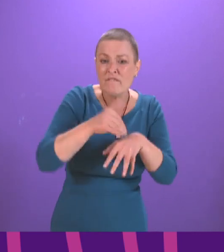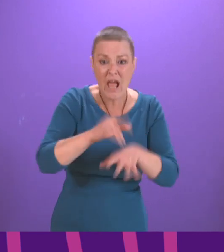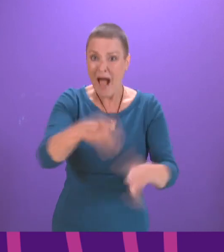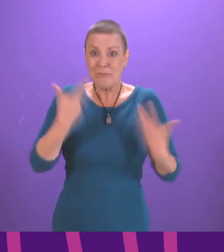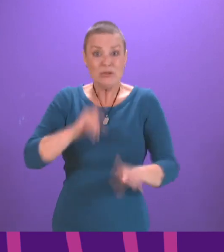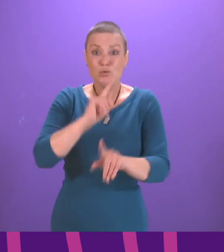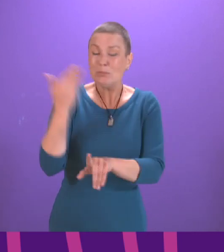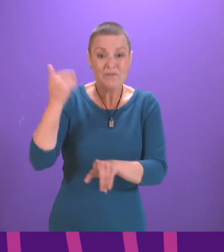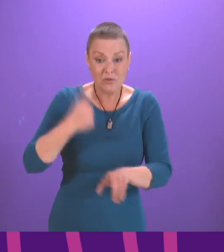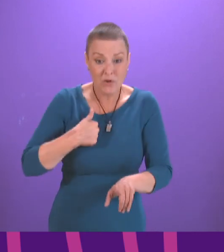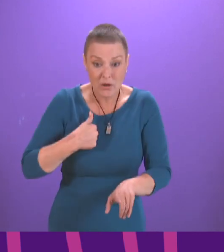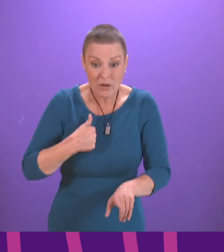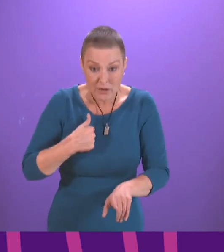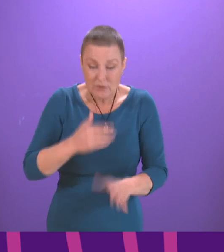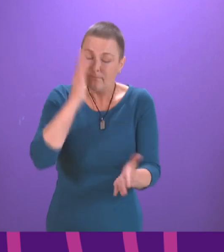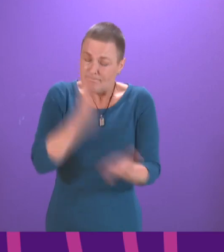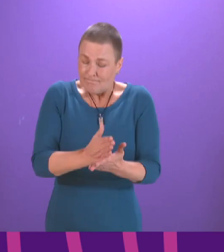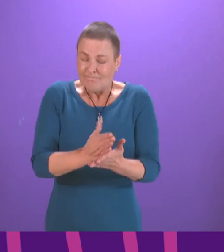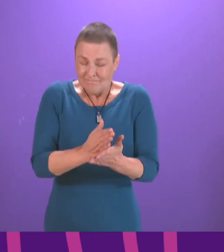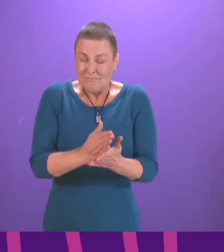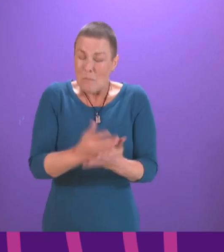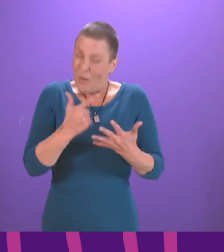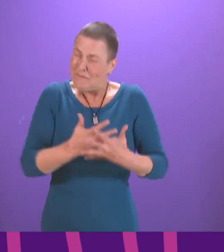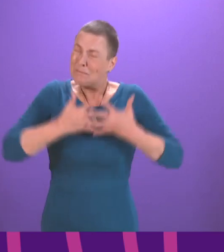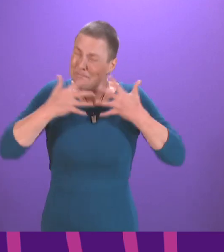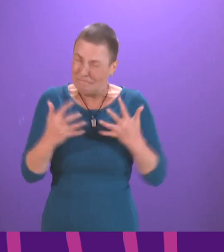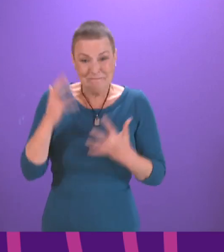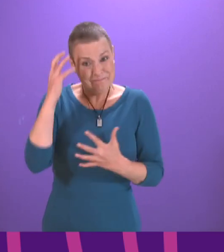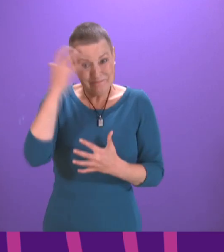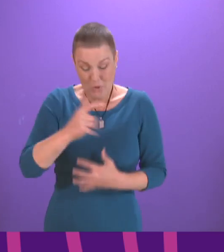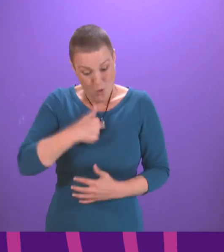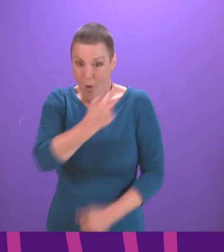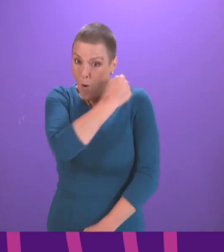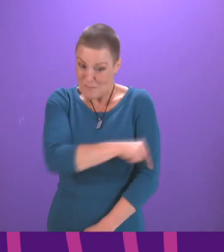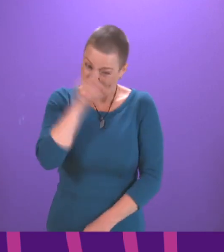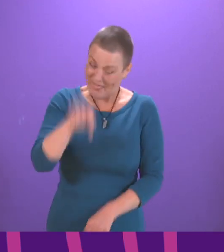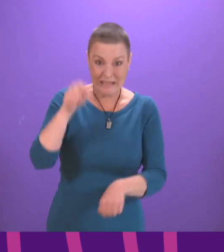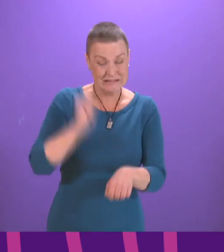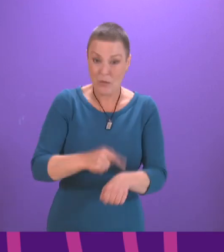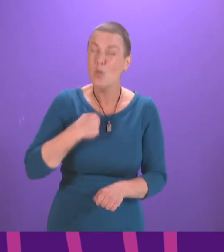concede, there was significant and acute concern that our hospitals would be overwhelmed with